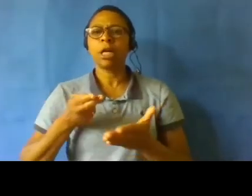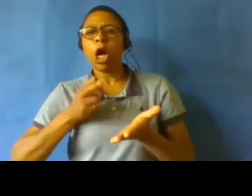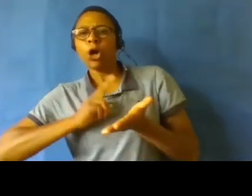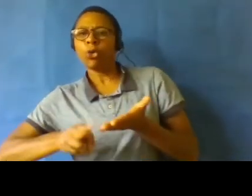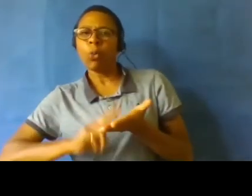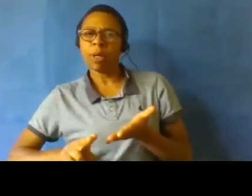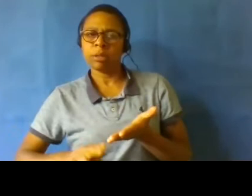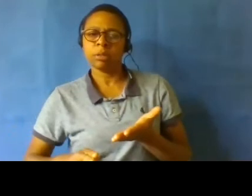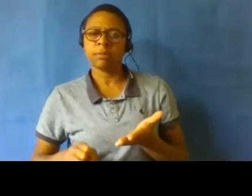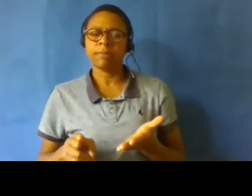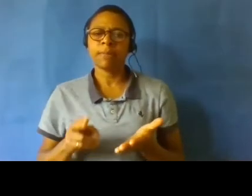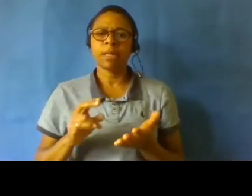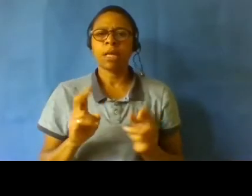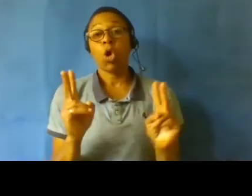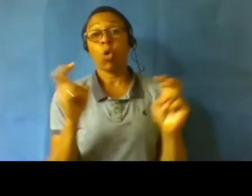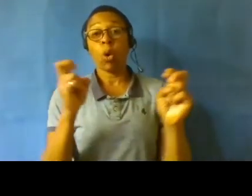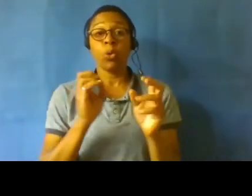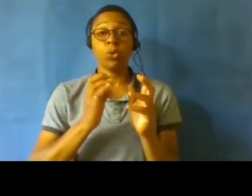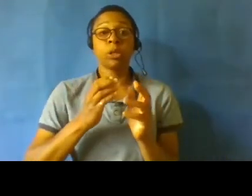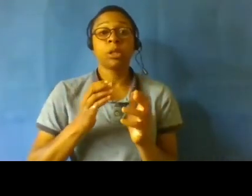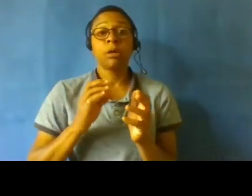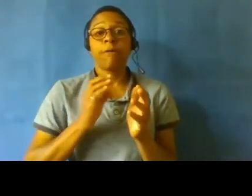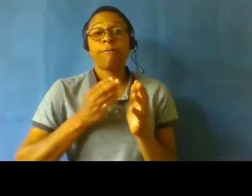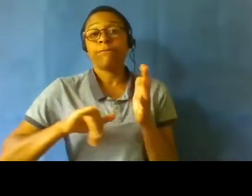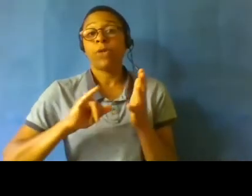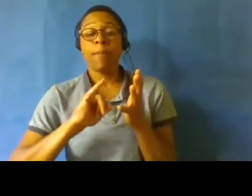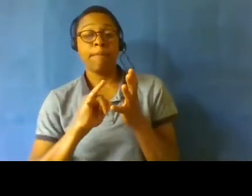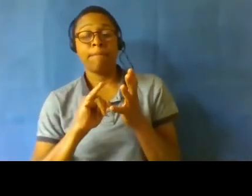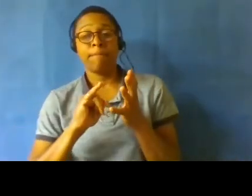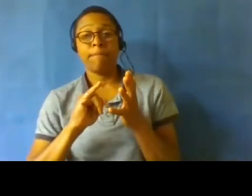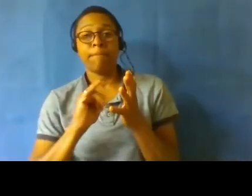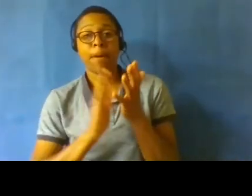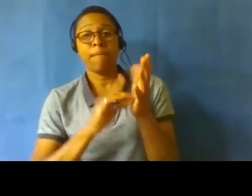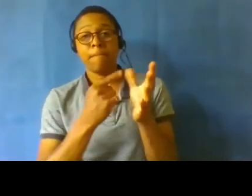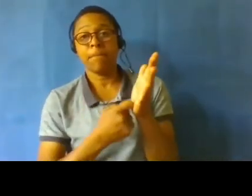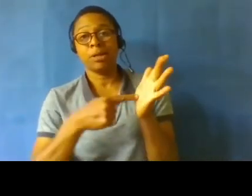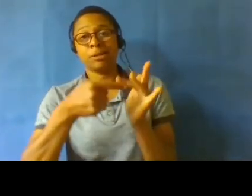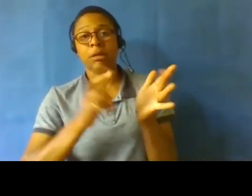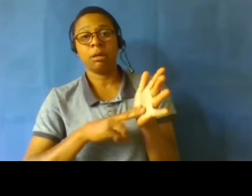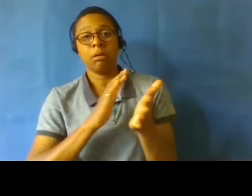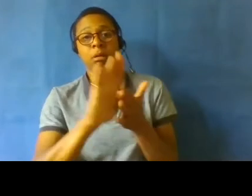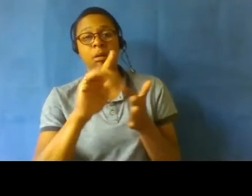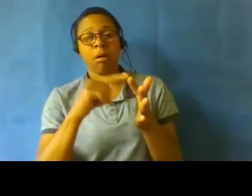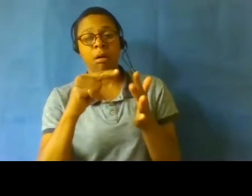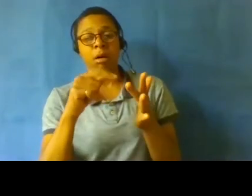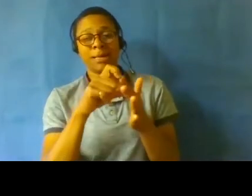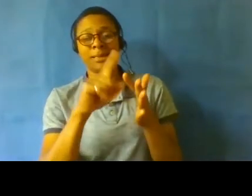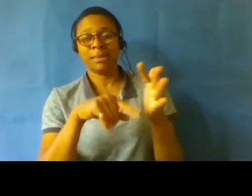conventional language a focus on the human and the expense of every other kind of relationality magazine stemming is a